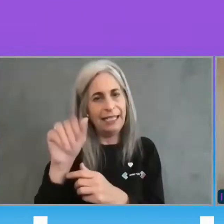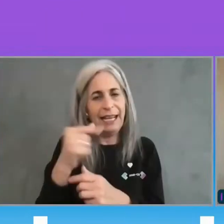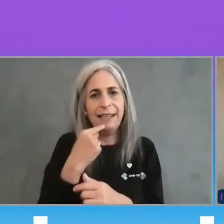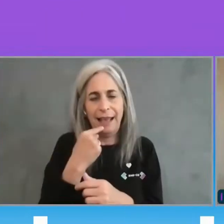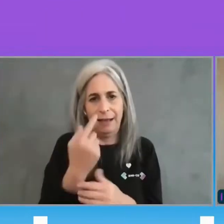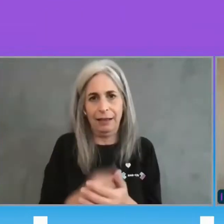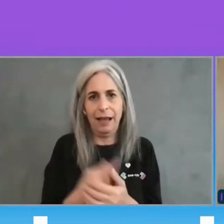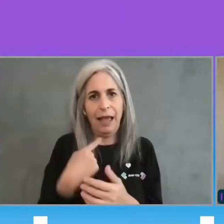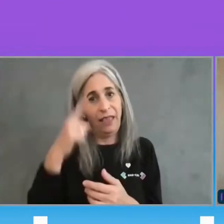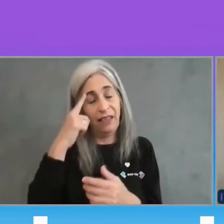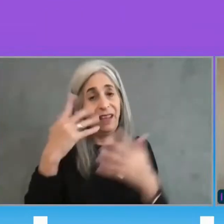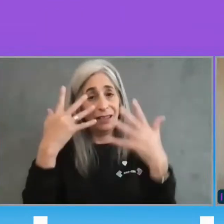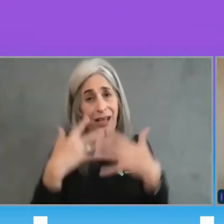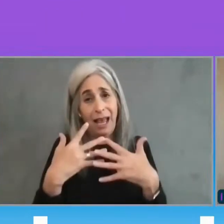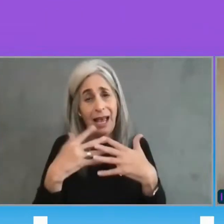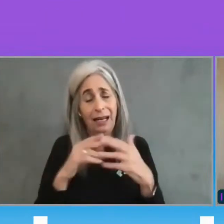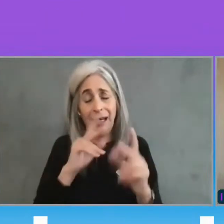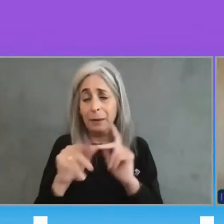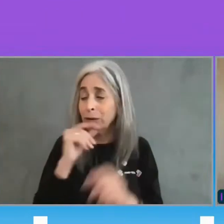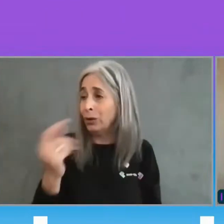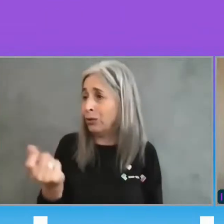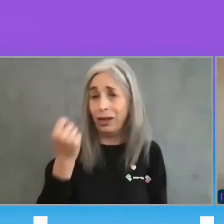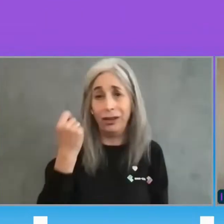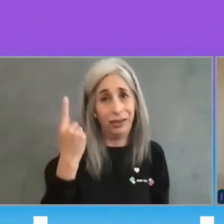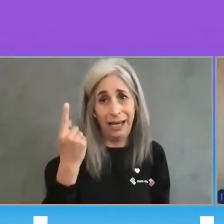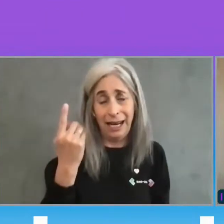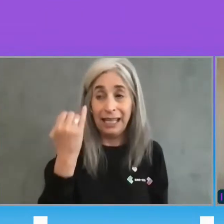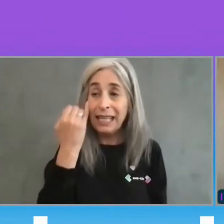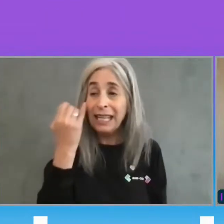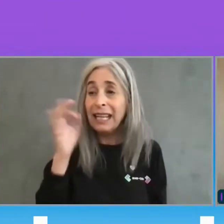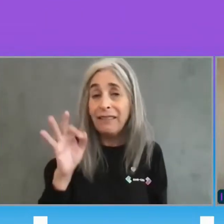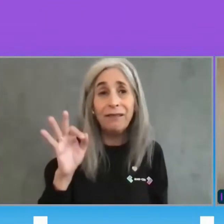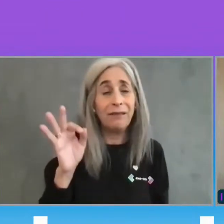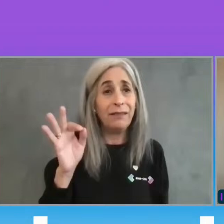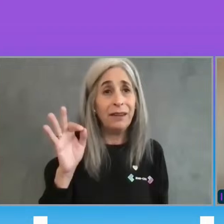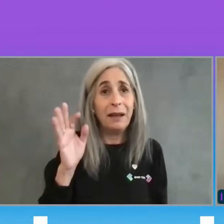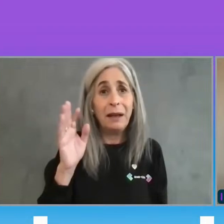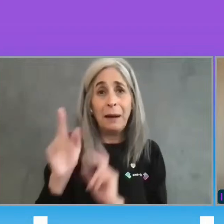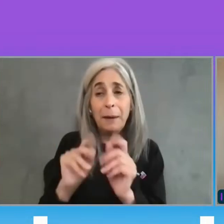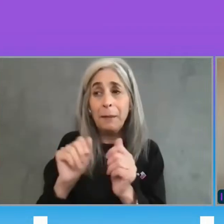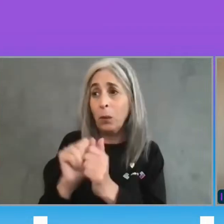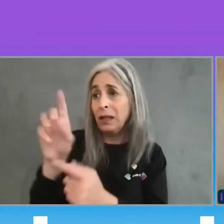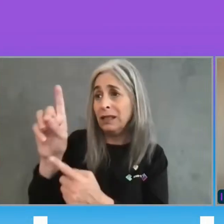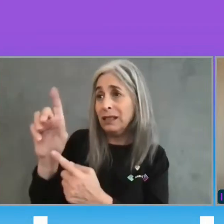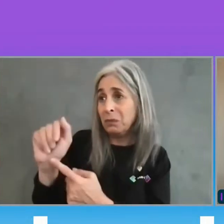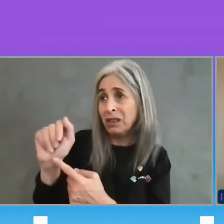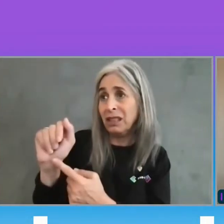really sad. I think what people don't understand is that if